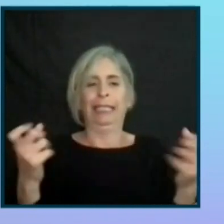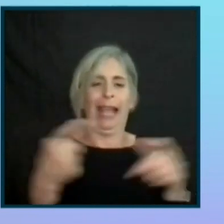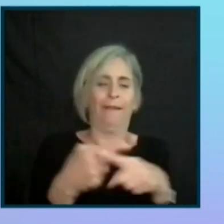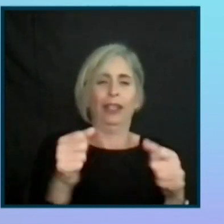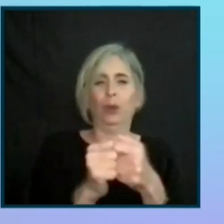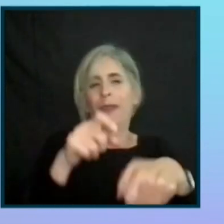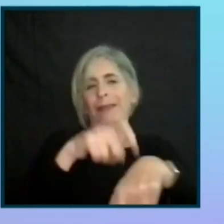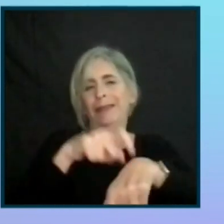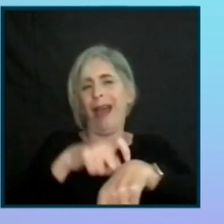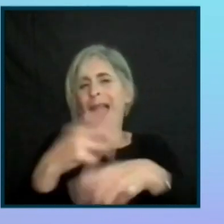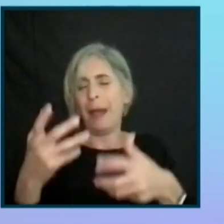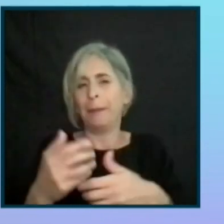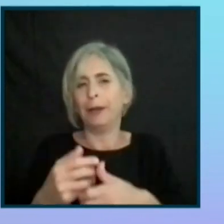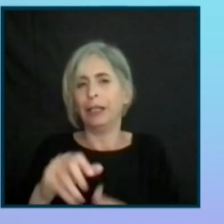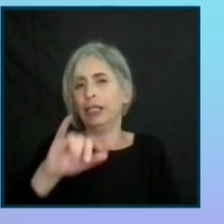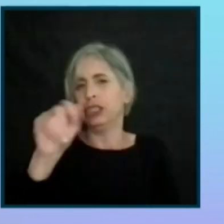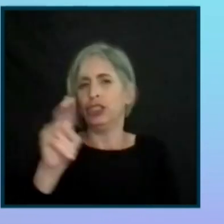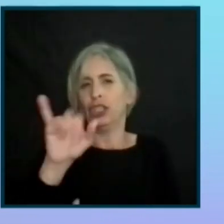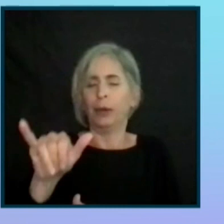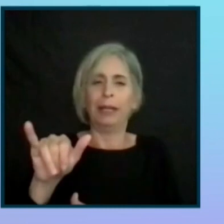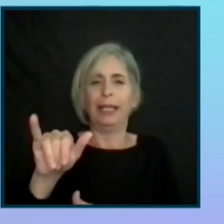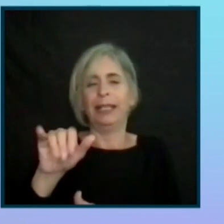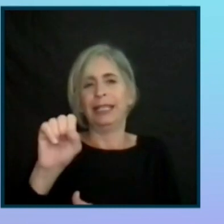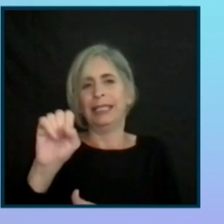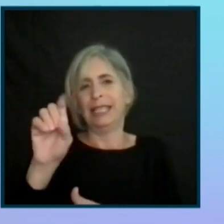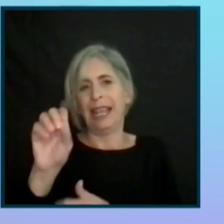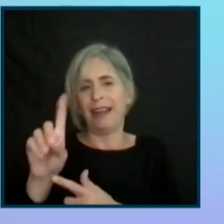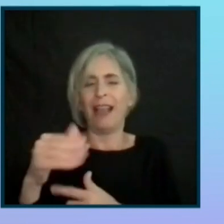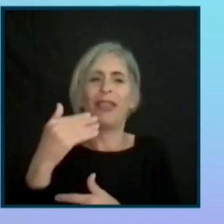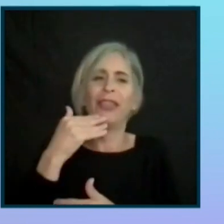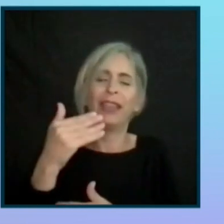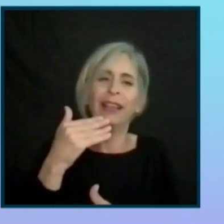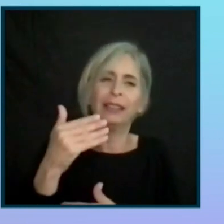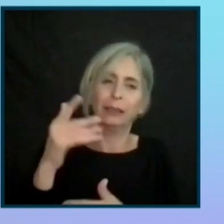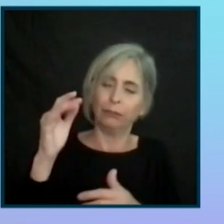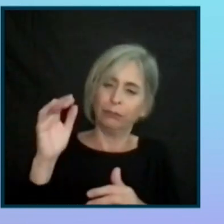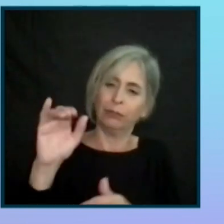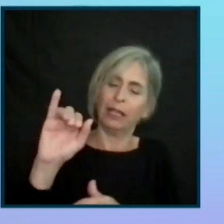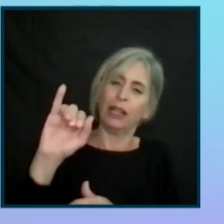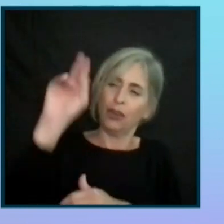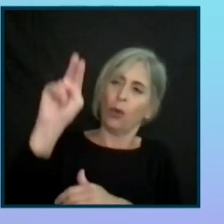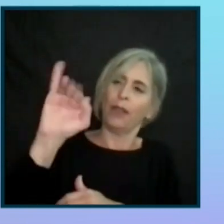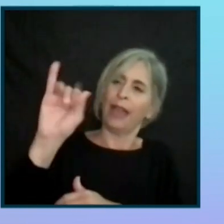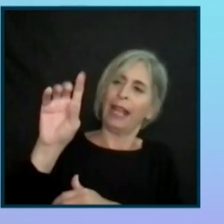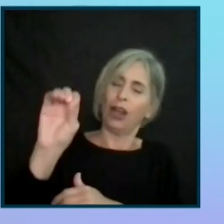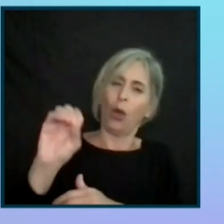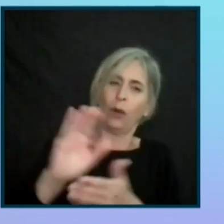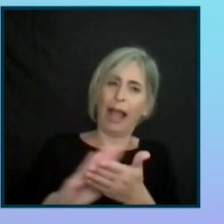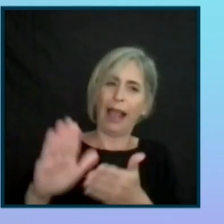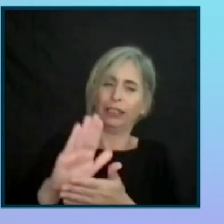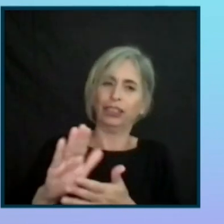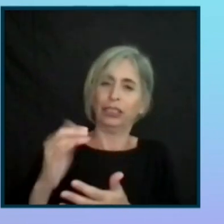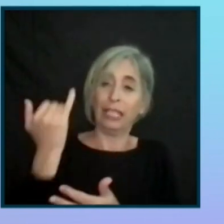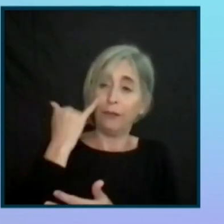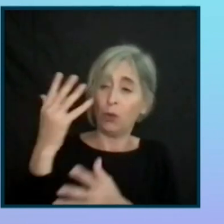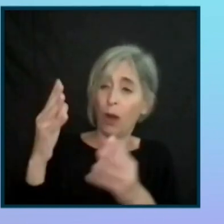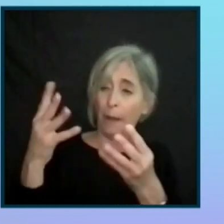So Jeremy Sater, North to Idaho College, hit him up or hit me up if you want more details on that.